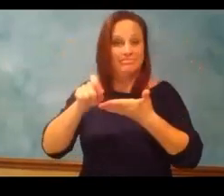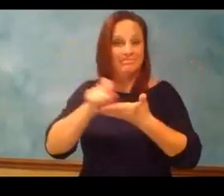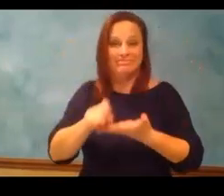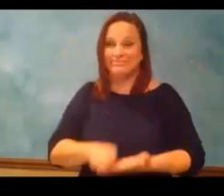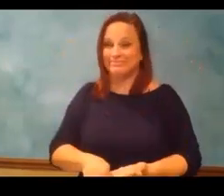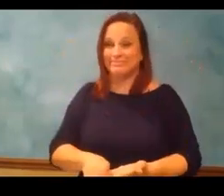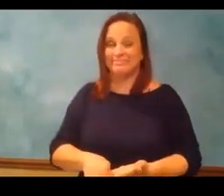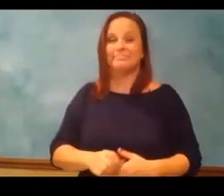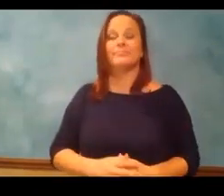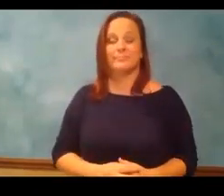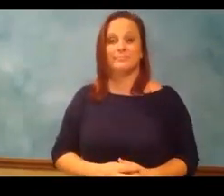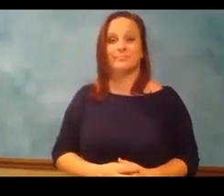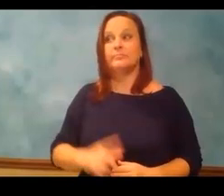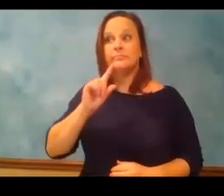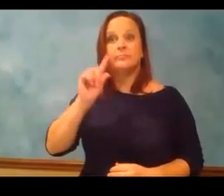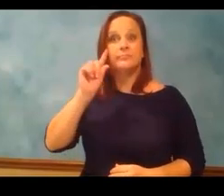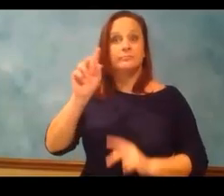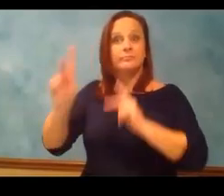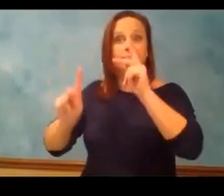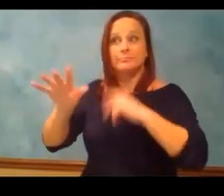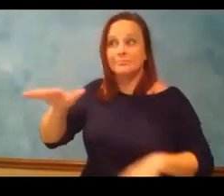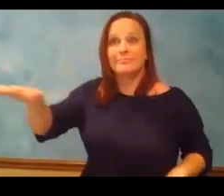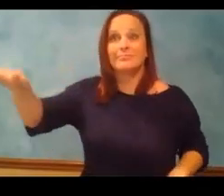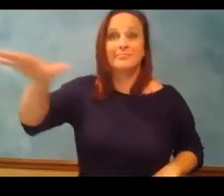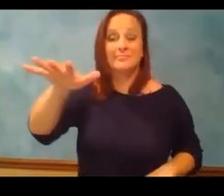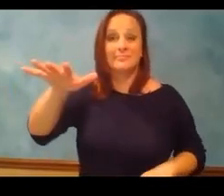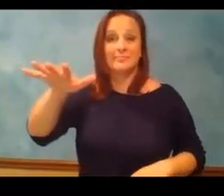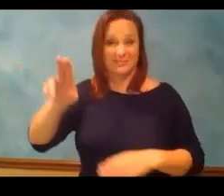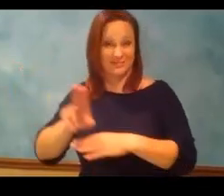Truthfully ASL doesn't have a written form.